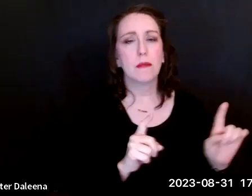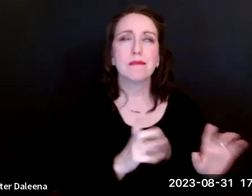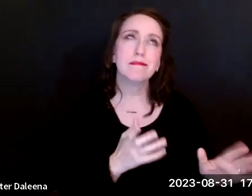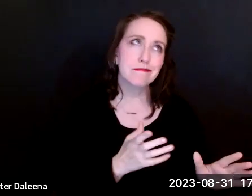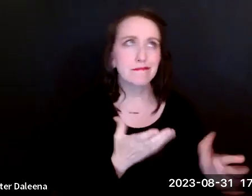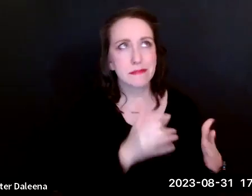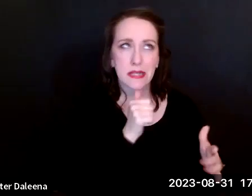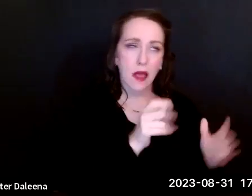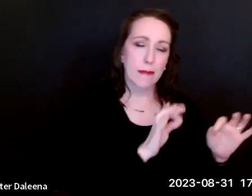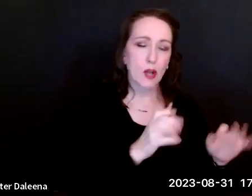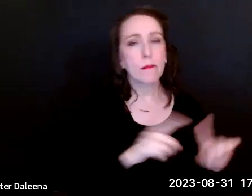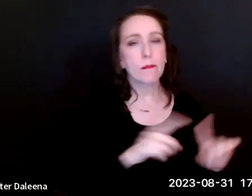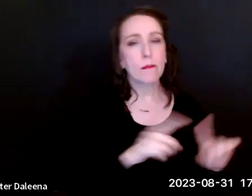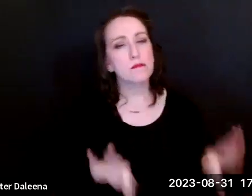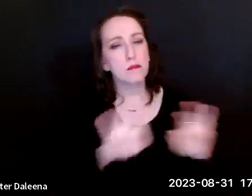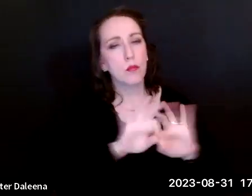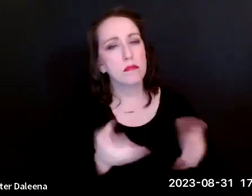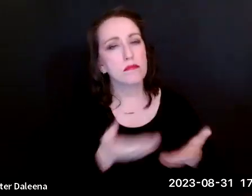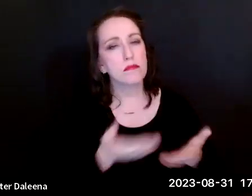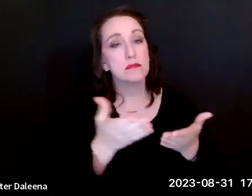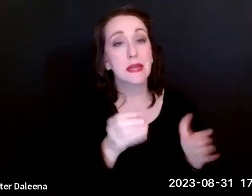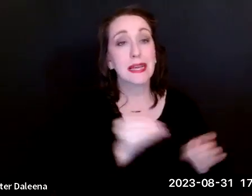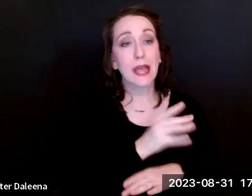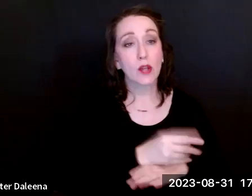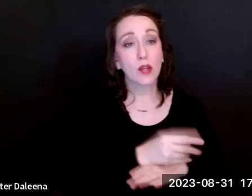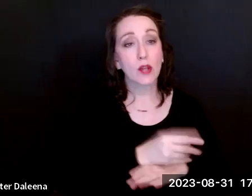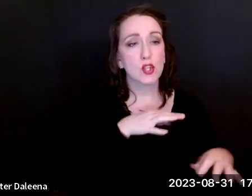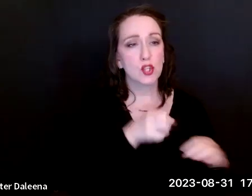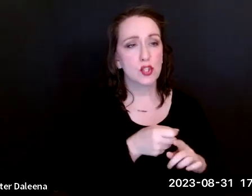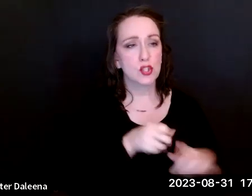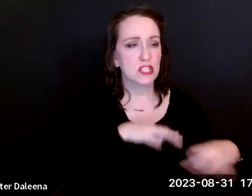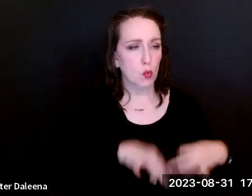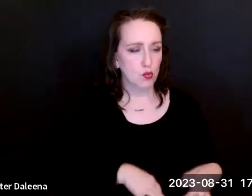minor I think it's important to bring up honor counselor disclosure what I would ask right now